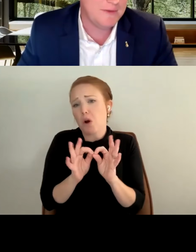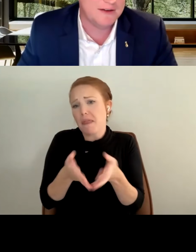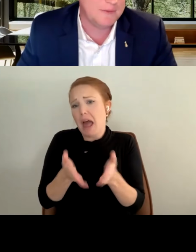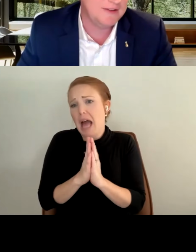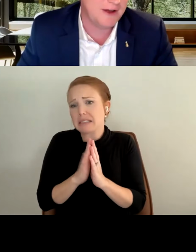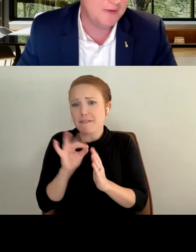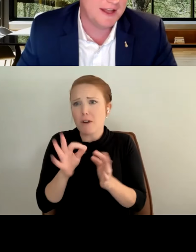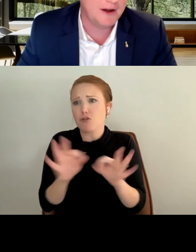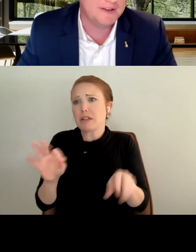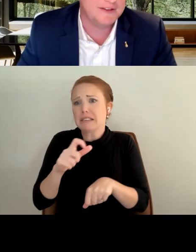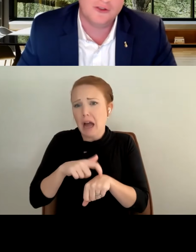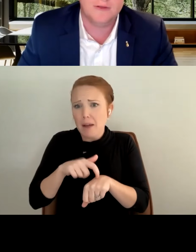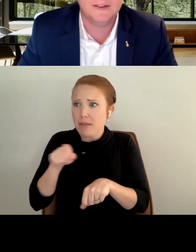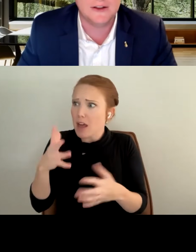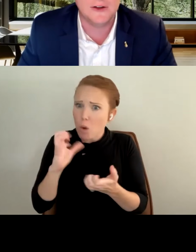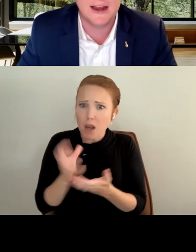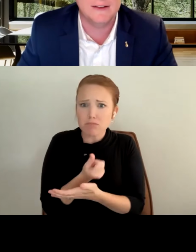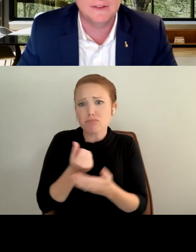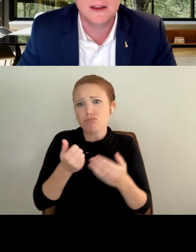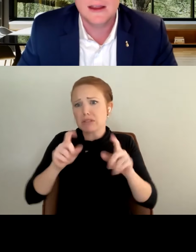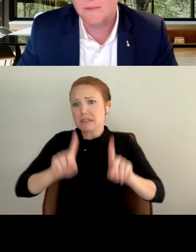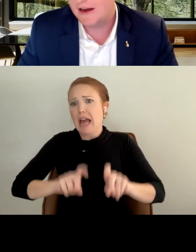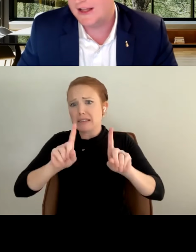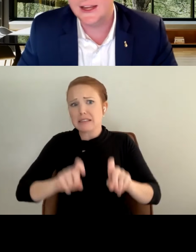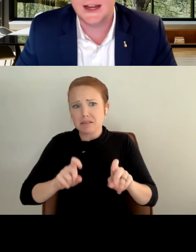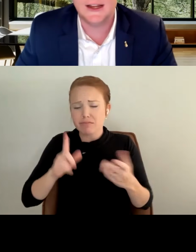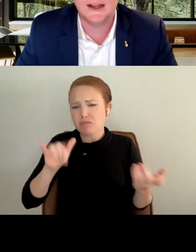and somebody's involved in that process, sure let's take a look at it. My colleague and I,